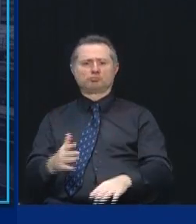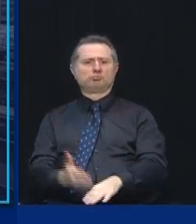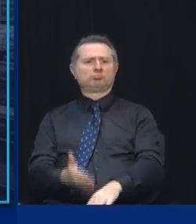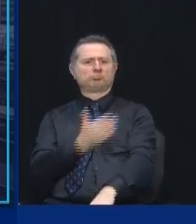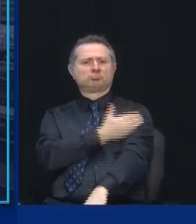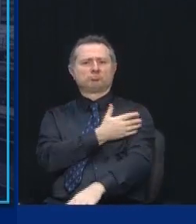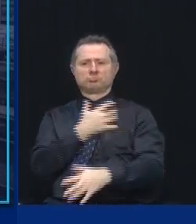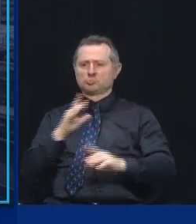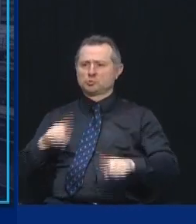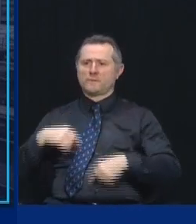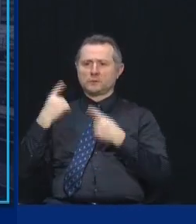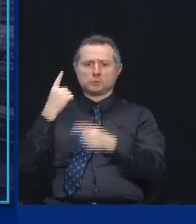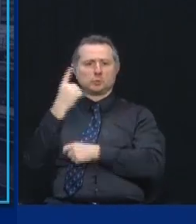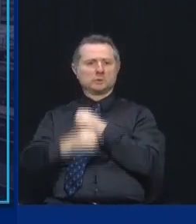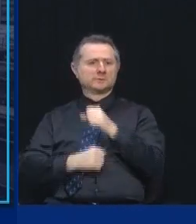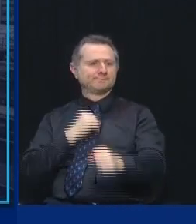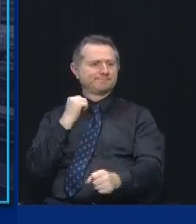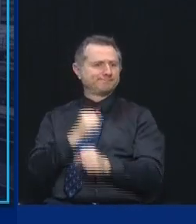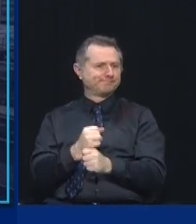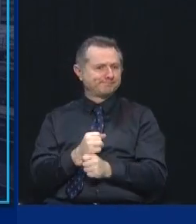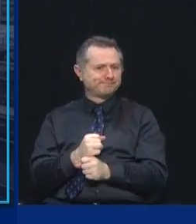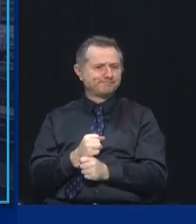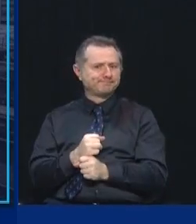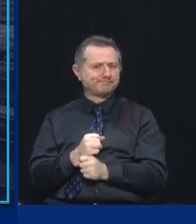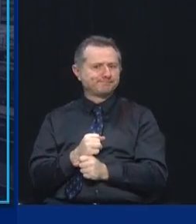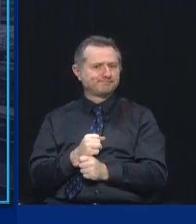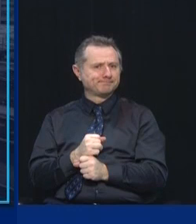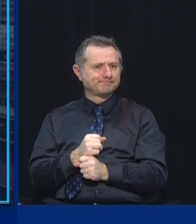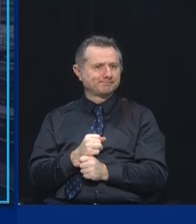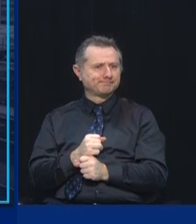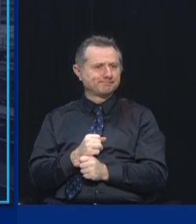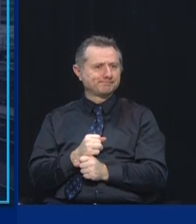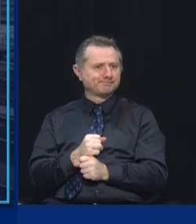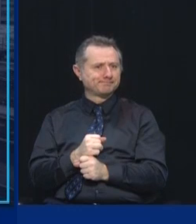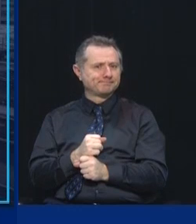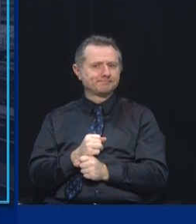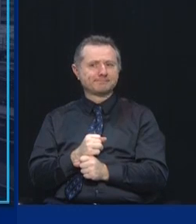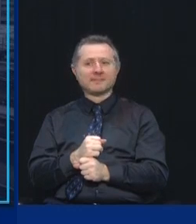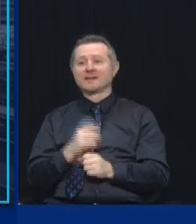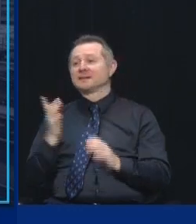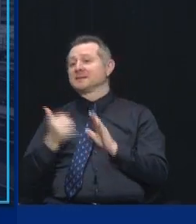IMPORTANTLY TO THE MTA, WE MADE SIGNIFICANT GAINS WITH THE MTA